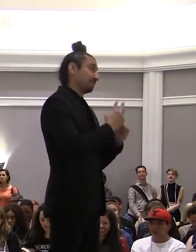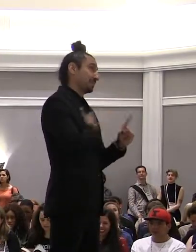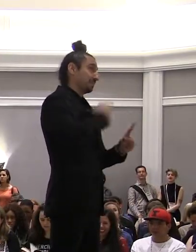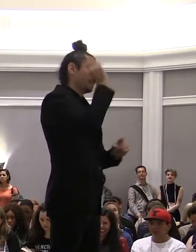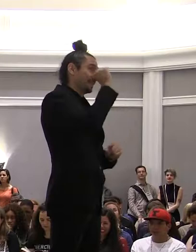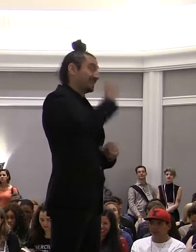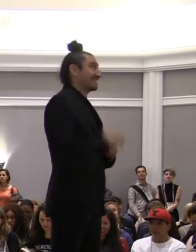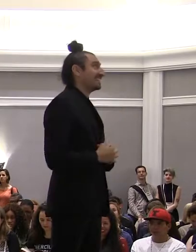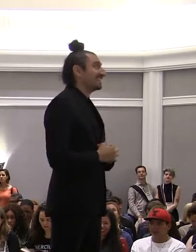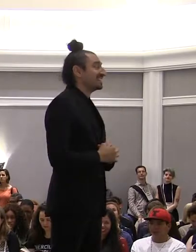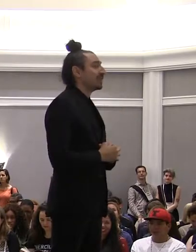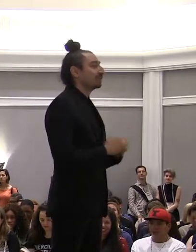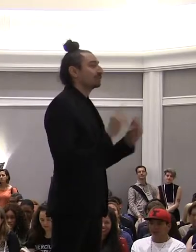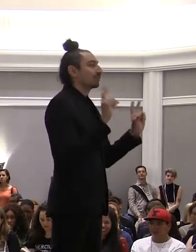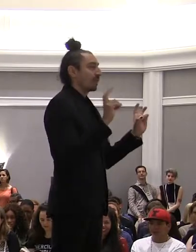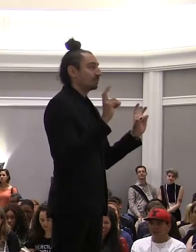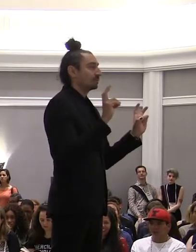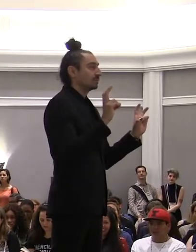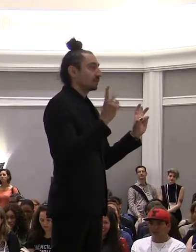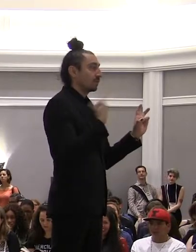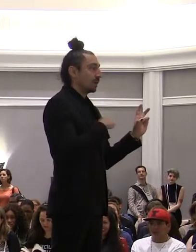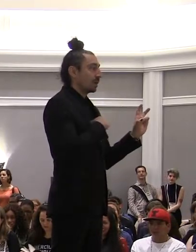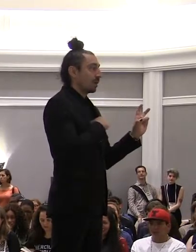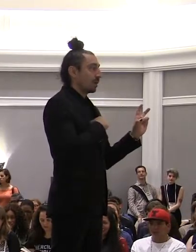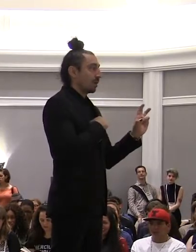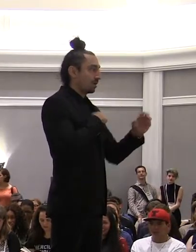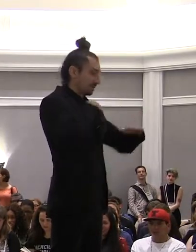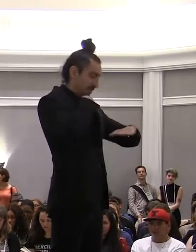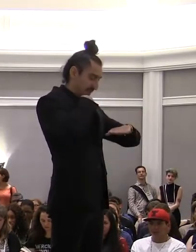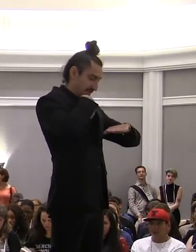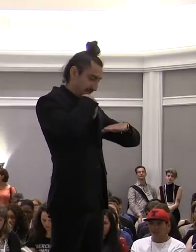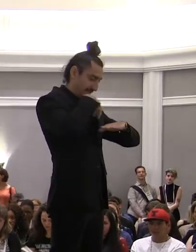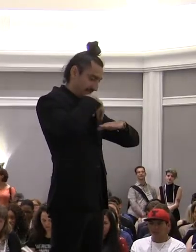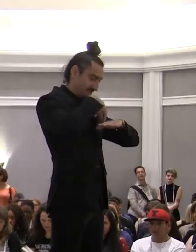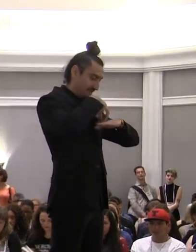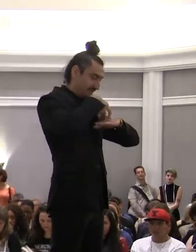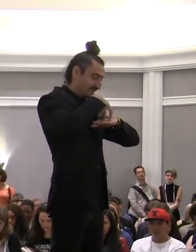So, quote, "We are all heading towards the cliff we will fall off."